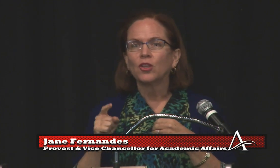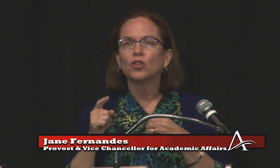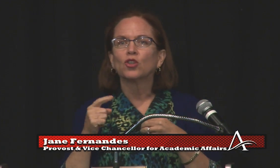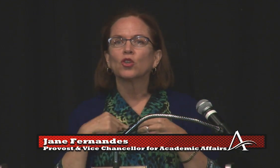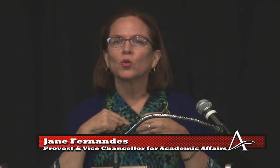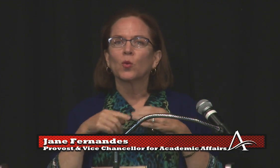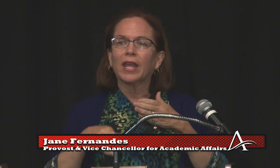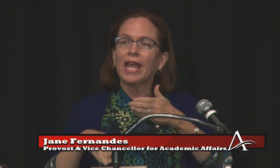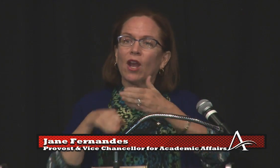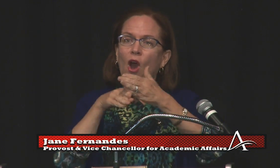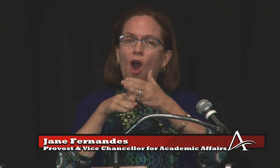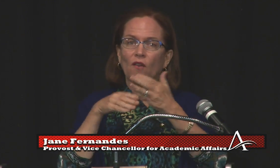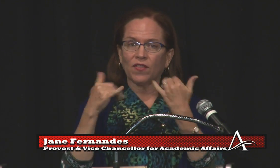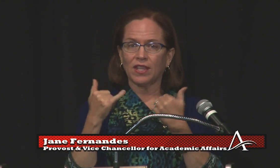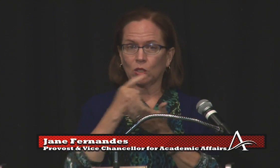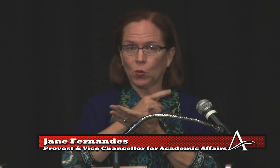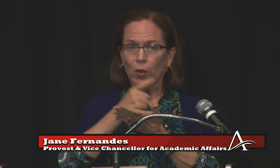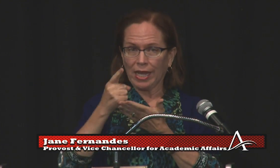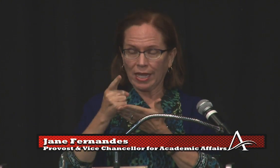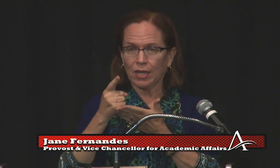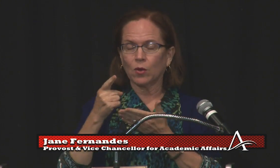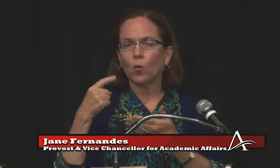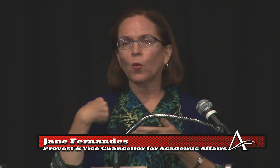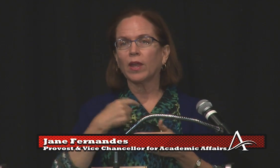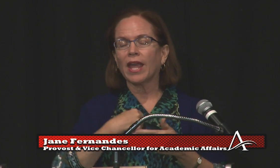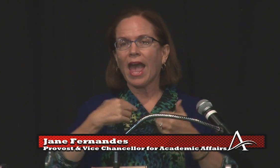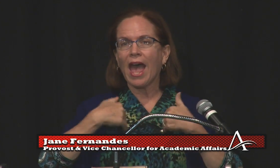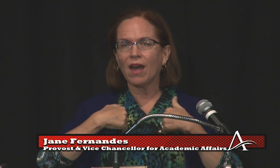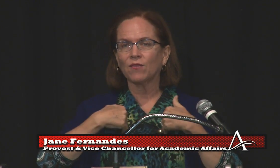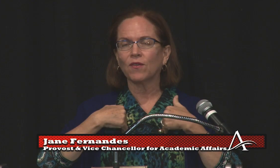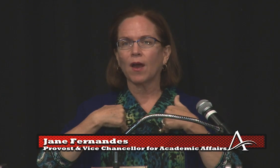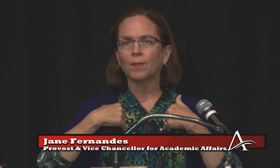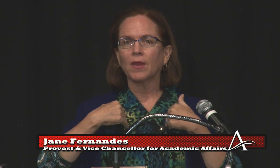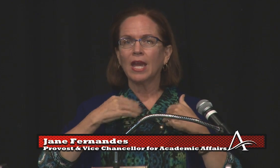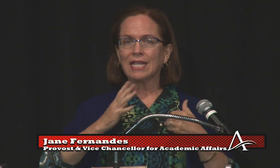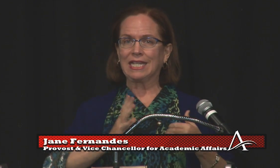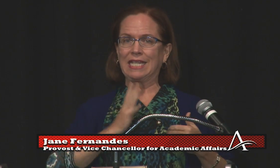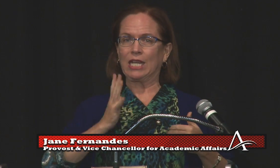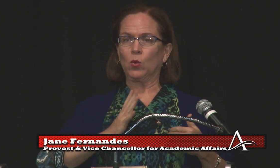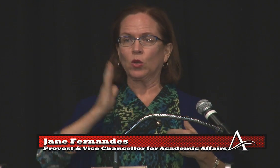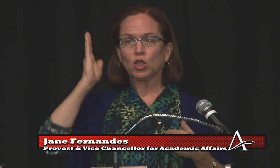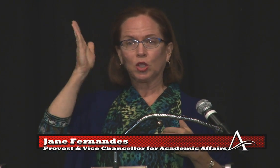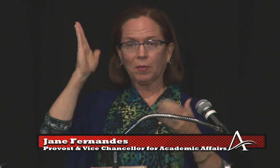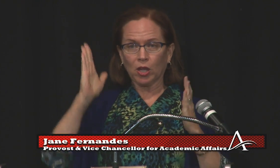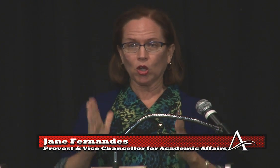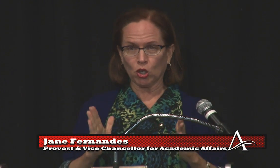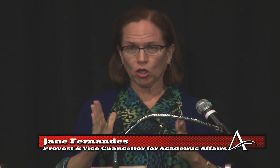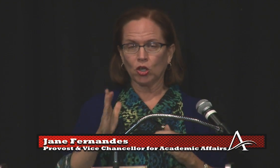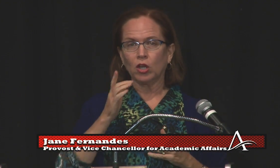To kick off this week we have distinguished speaker,